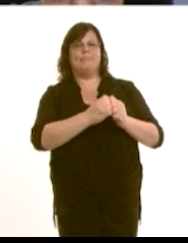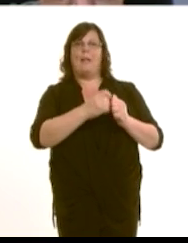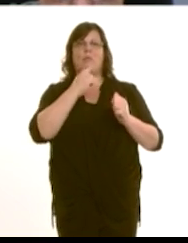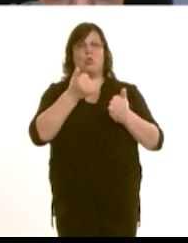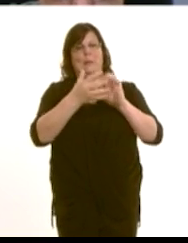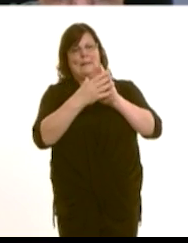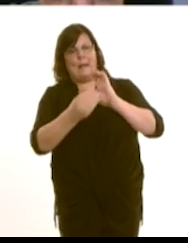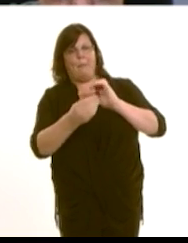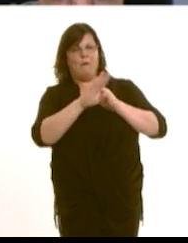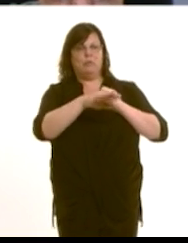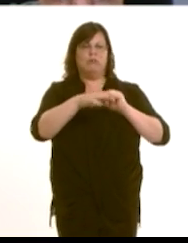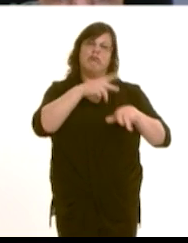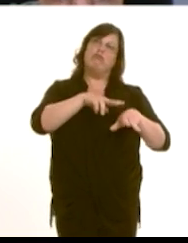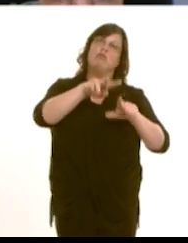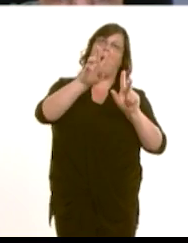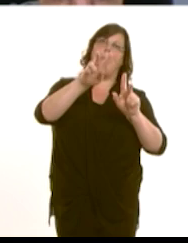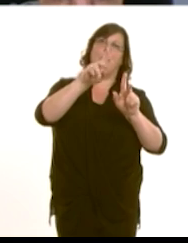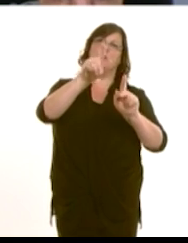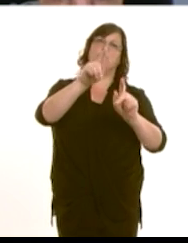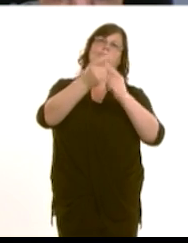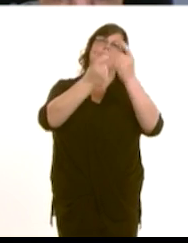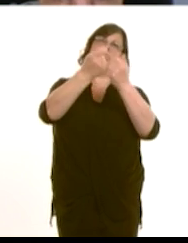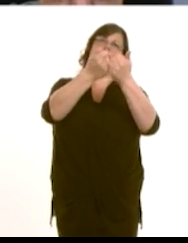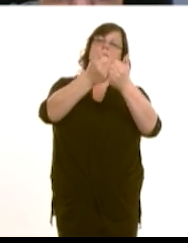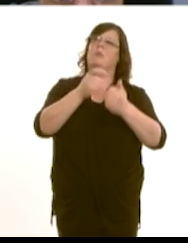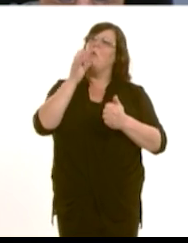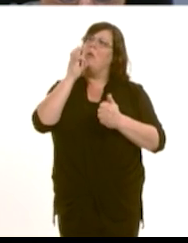So, I come to the heart of my question, which is: will you have discussions with the Cabinet